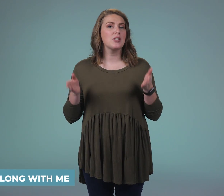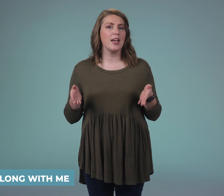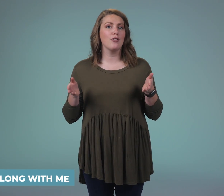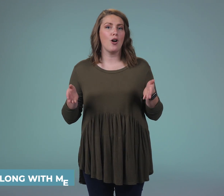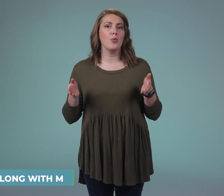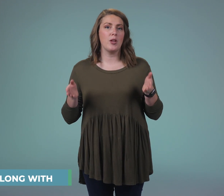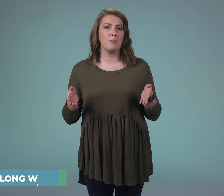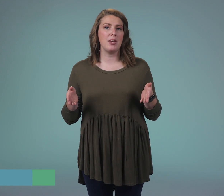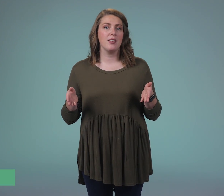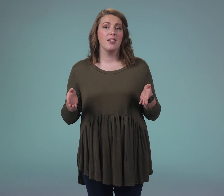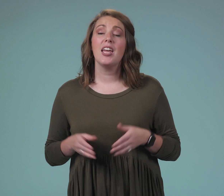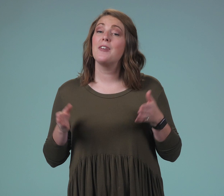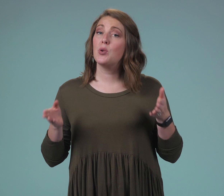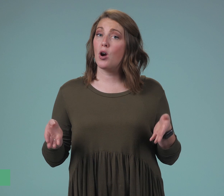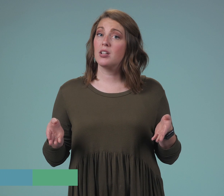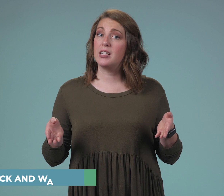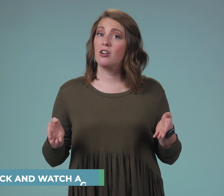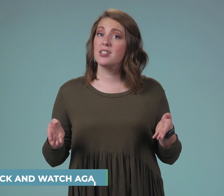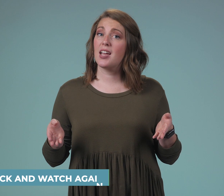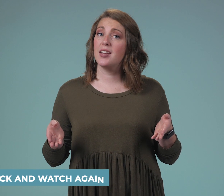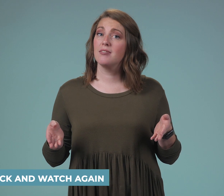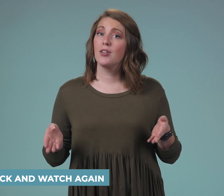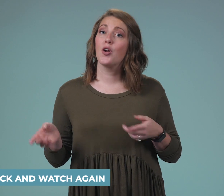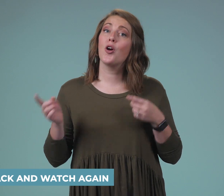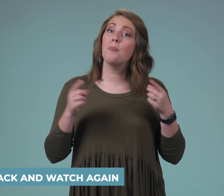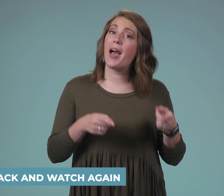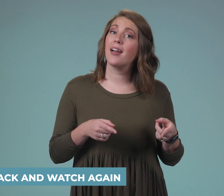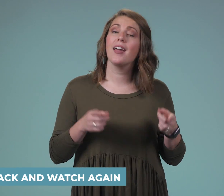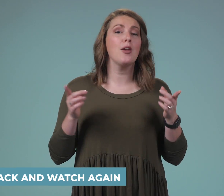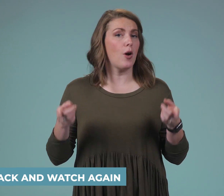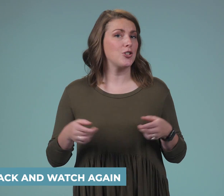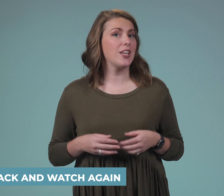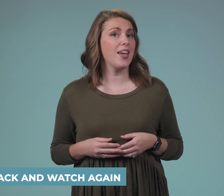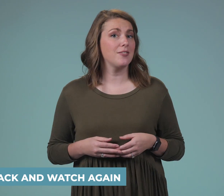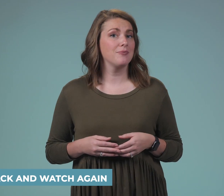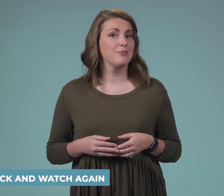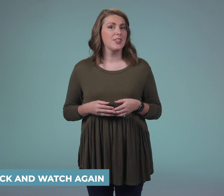sign along with me. If you aren't clear on a sign go back and watch it again.